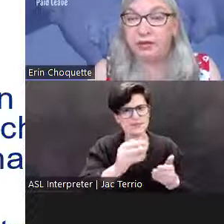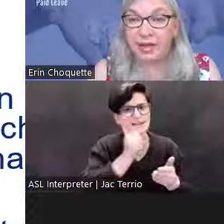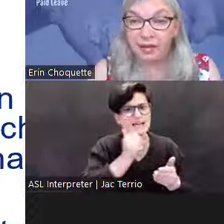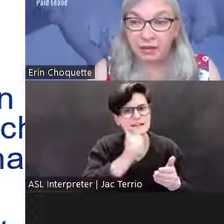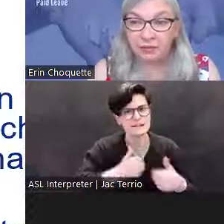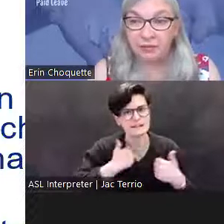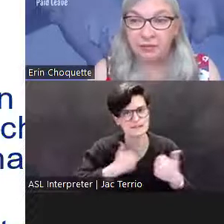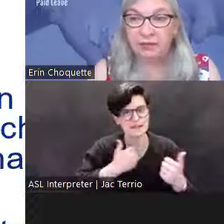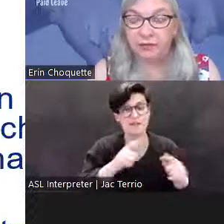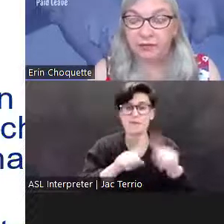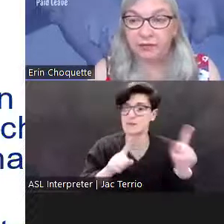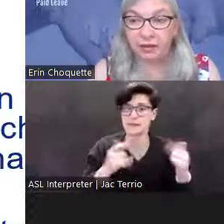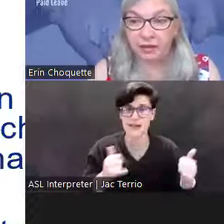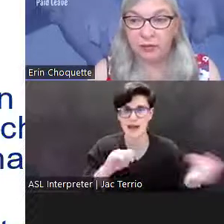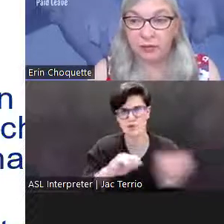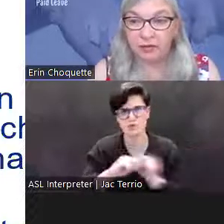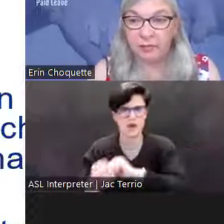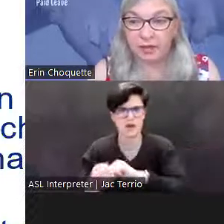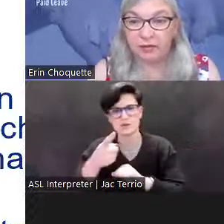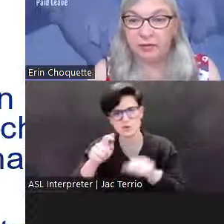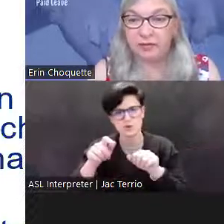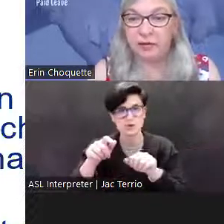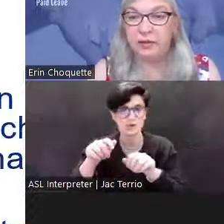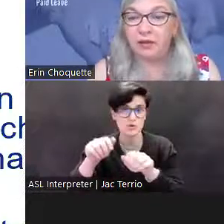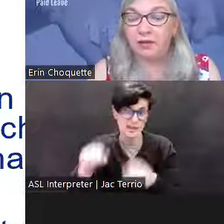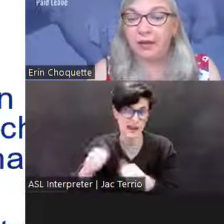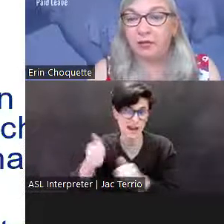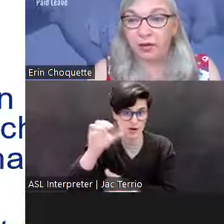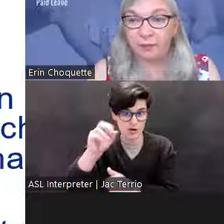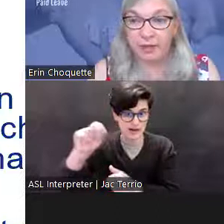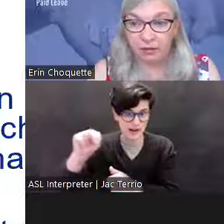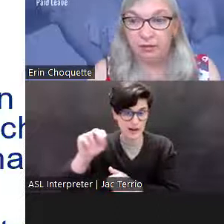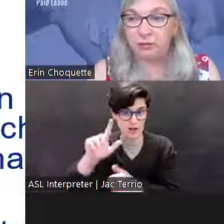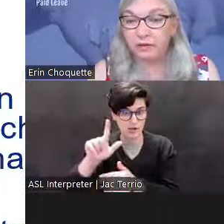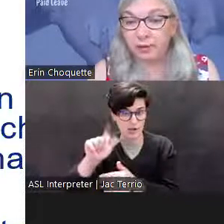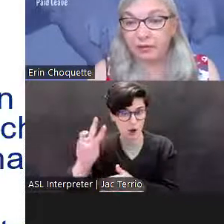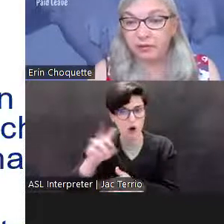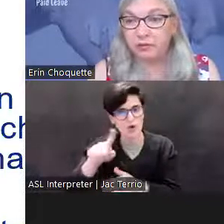can take leave and receive income, replacement, benefits to care for a parent or a spouse,